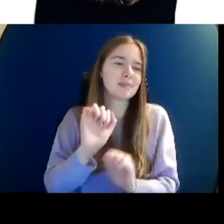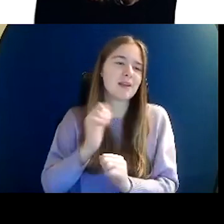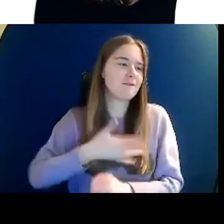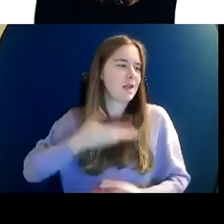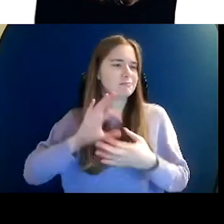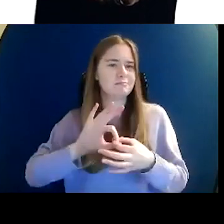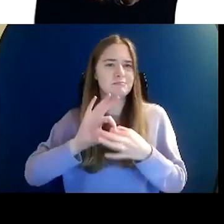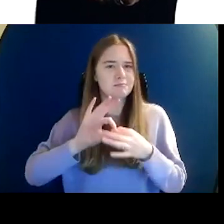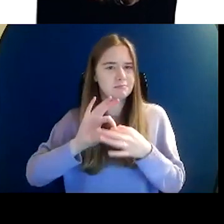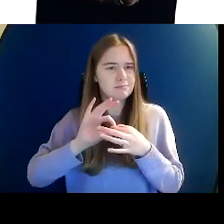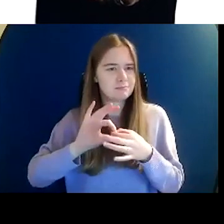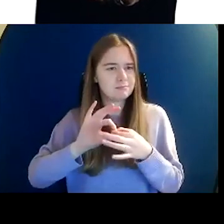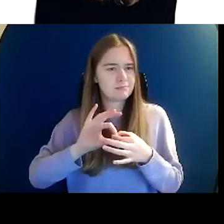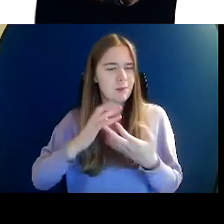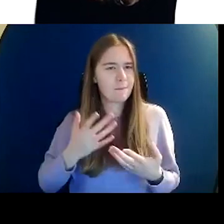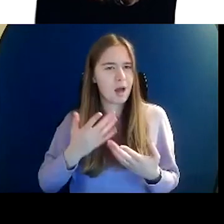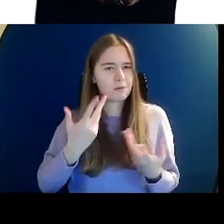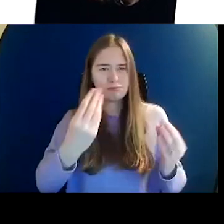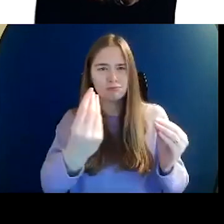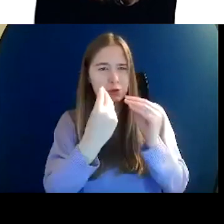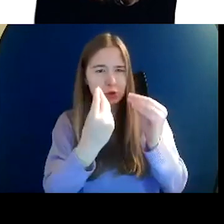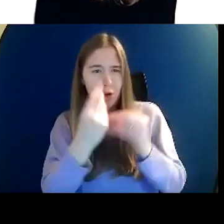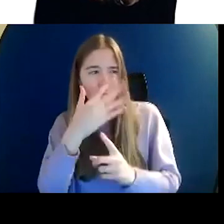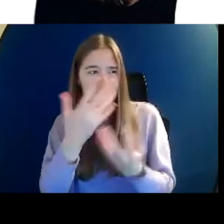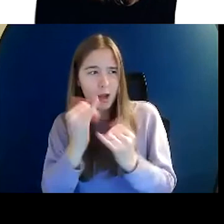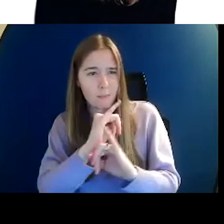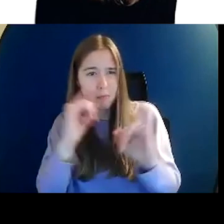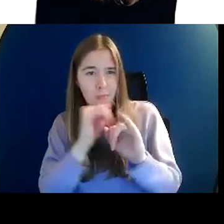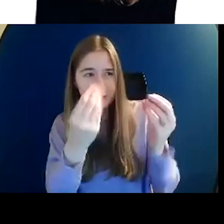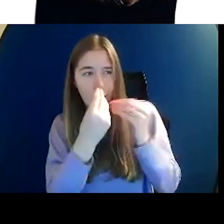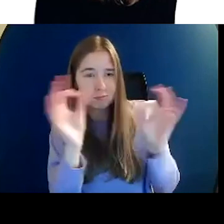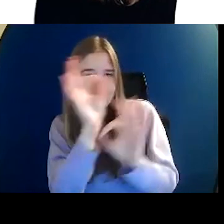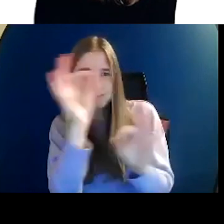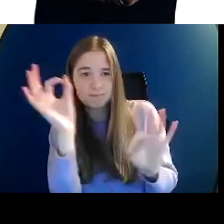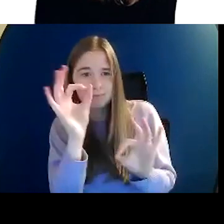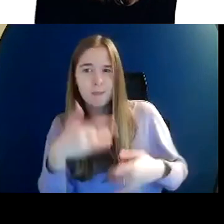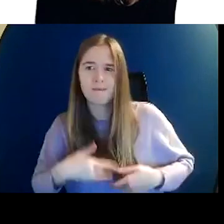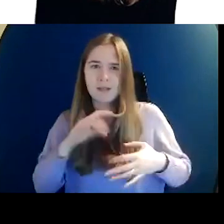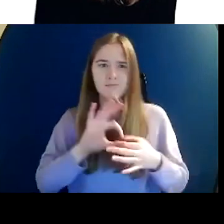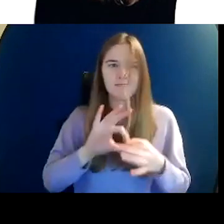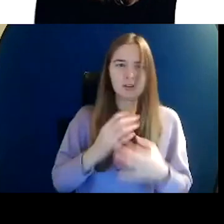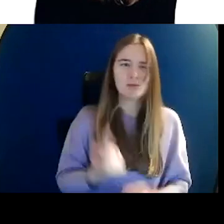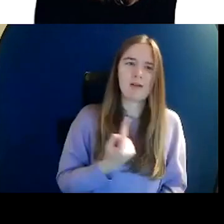but that he barely gets taught anything about the environmental crisis at school. And it should be that in maths,